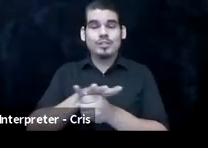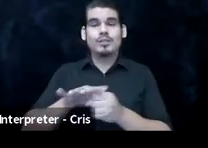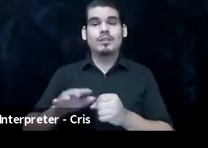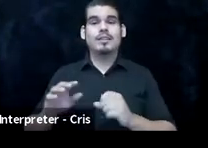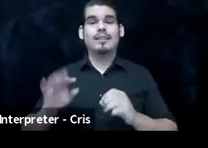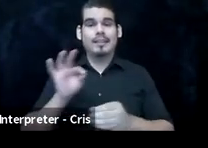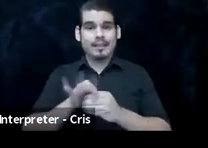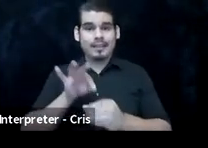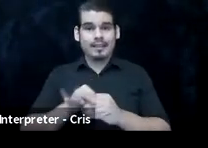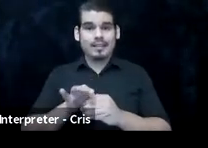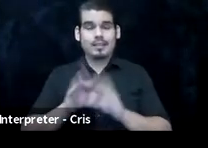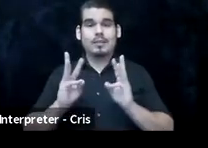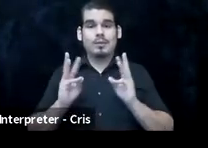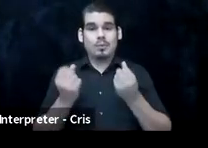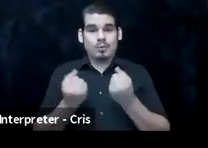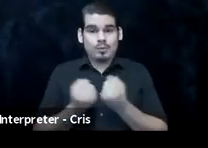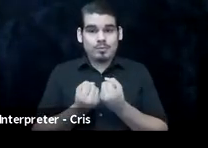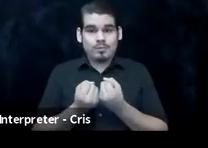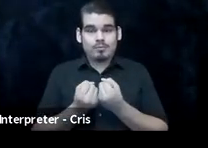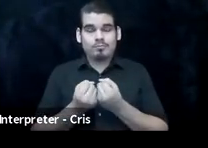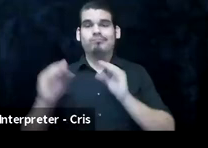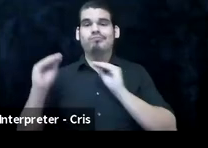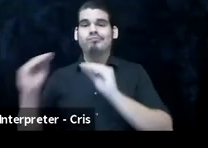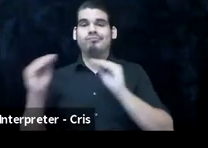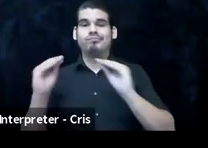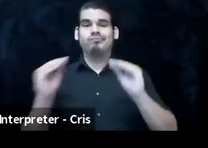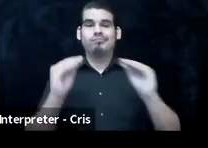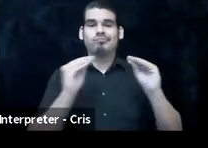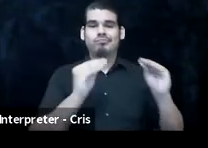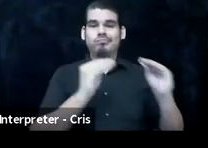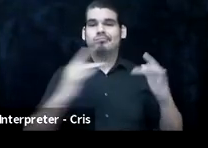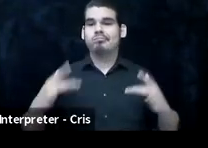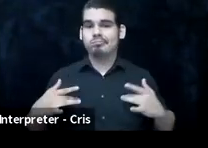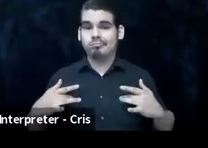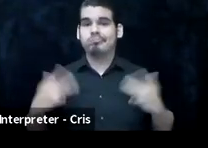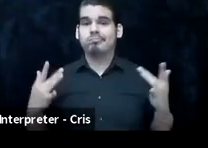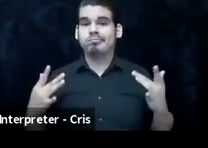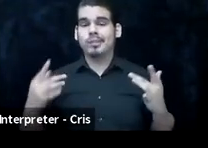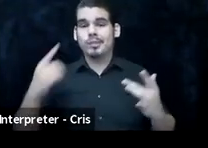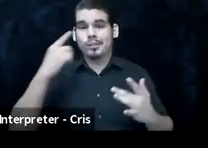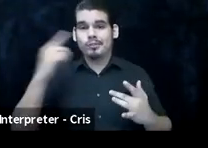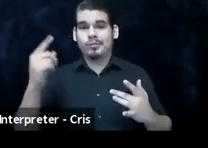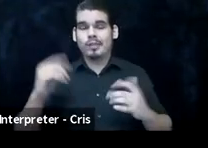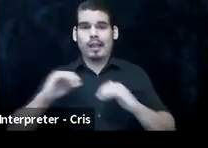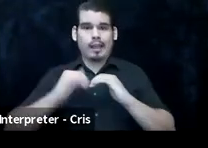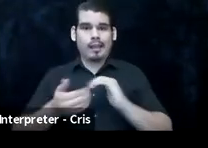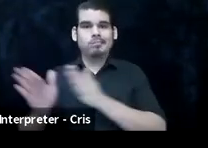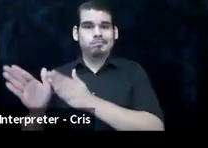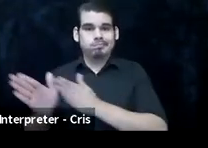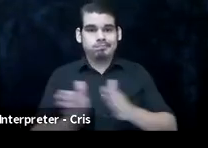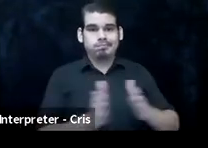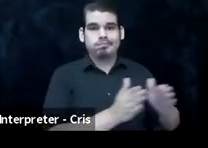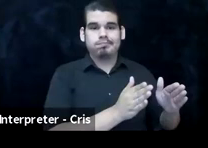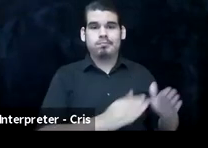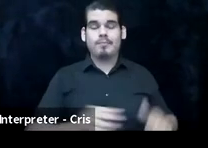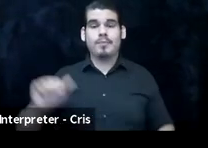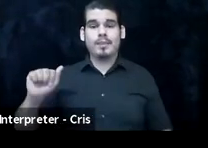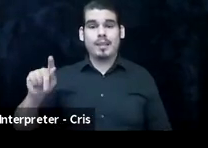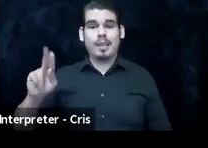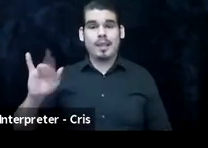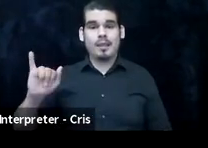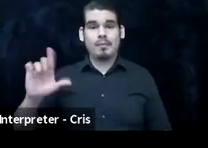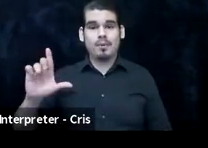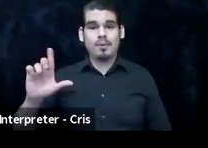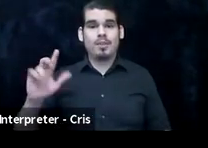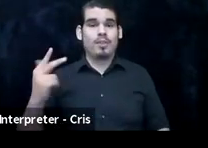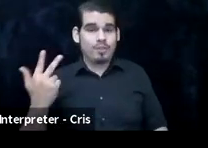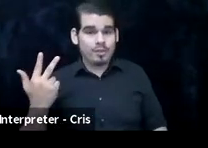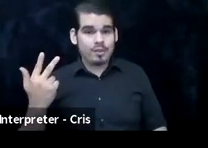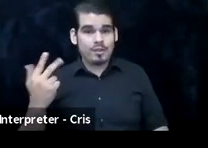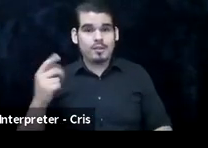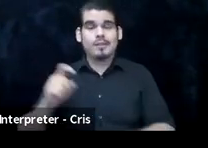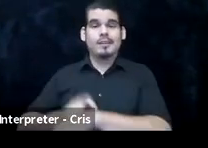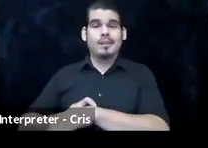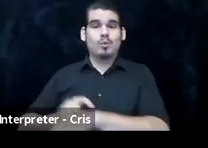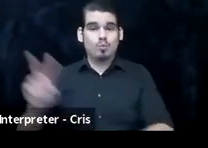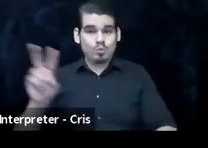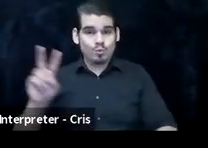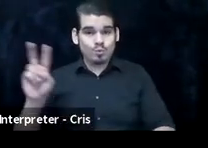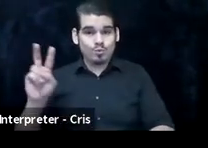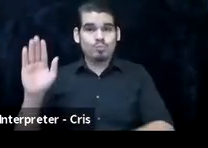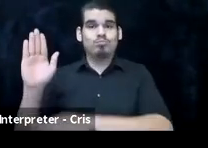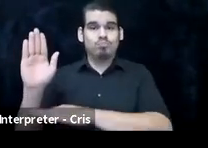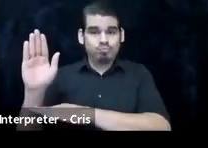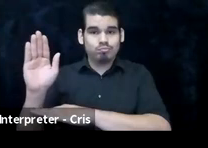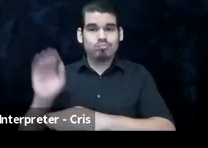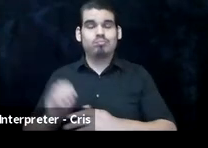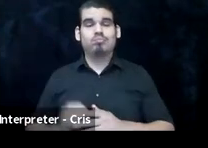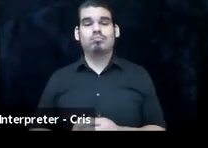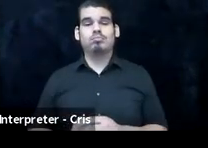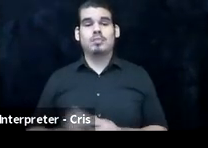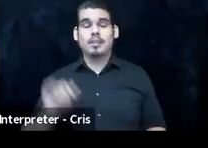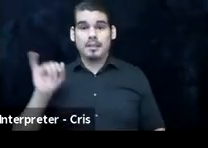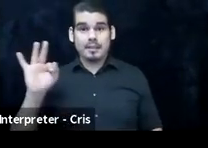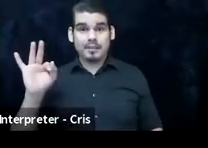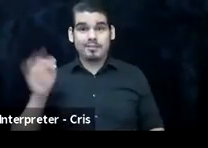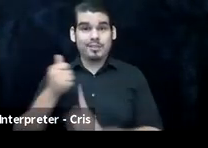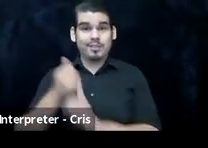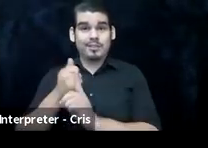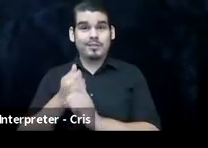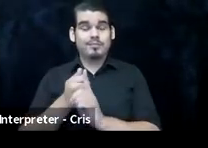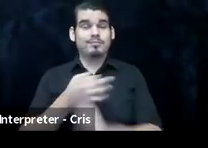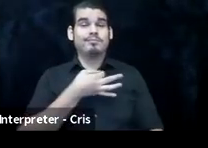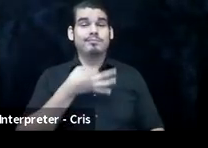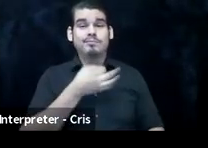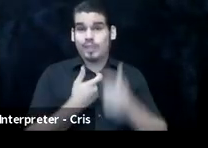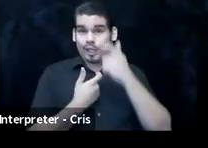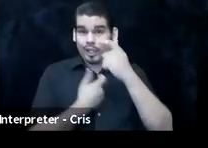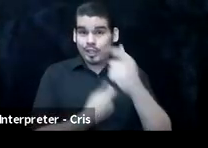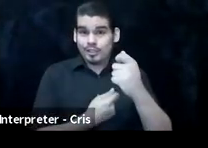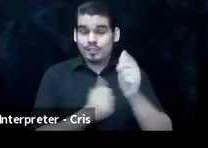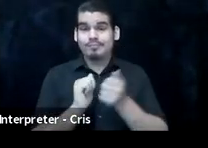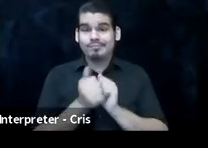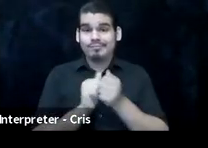Katherine Squire: To help provide more information and preparation for that on April 3 at 2pm So if you get the time in your schedule and you think you might want to run, even if you don't you never know so just go ahead and attend that and you'll be able to get that info Lastly, as always.